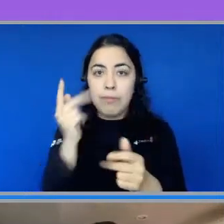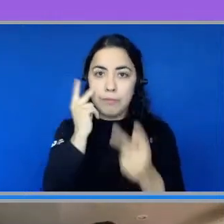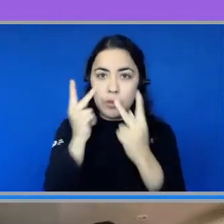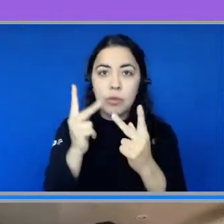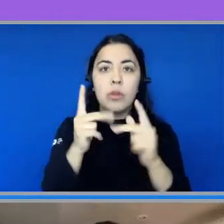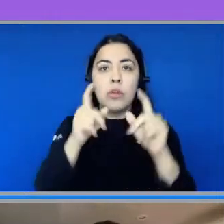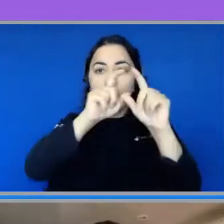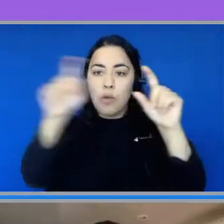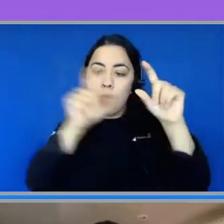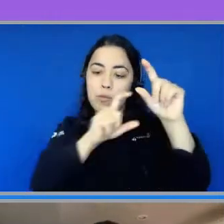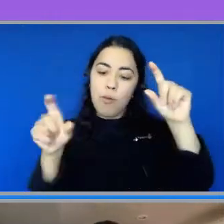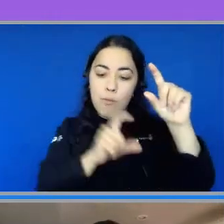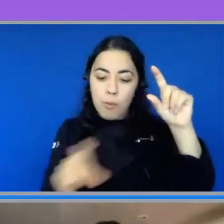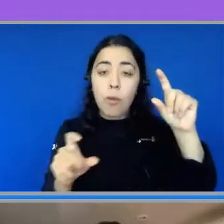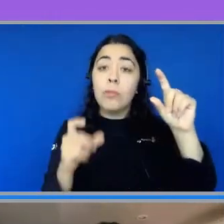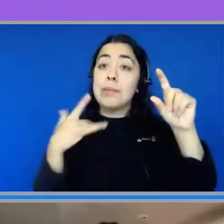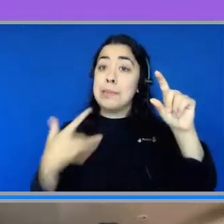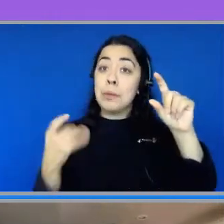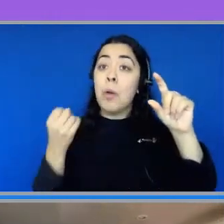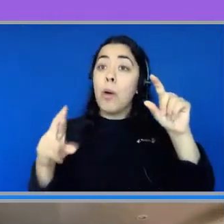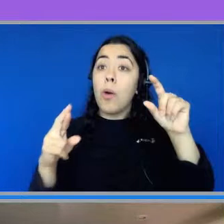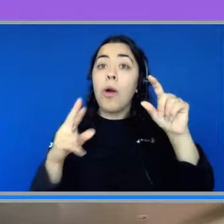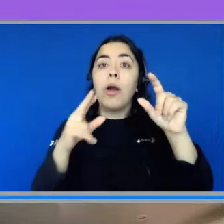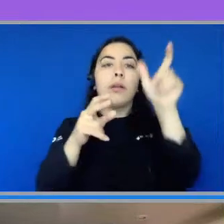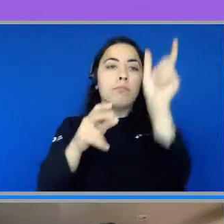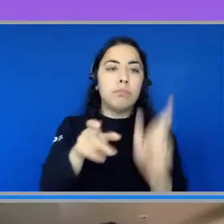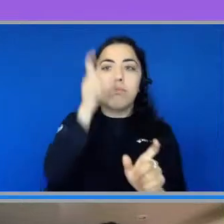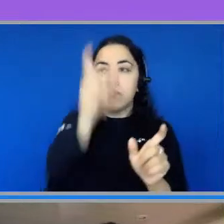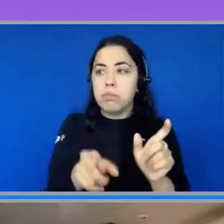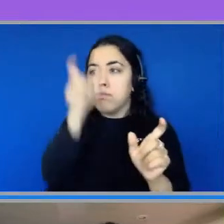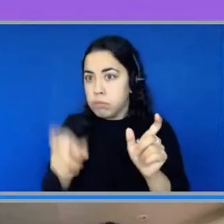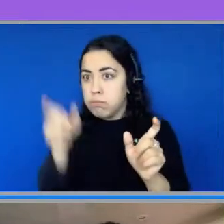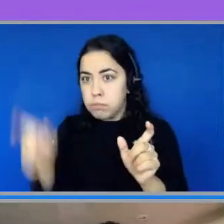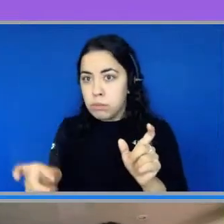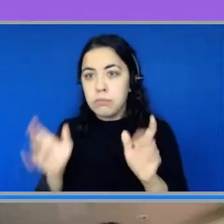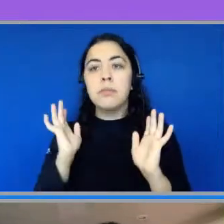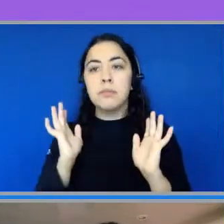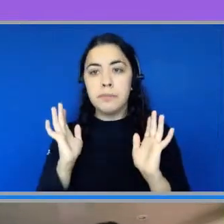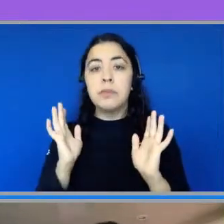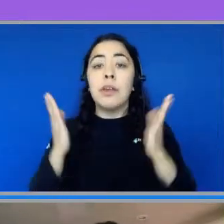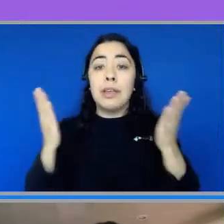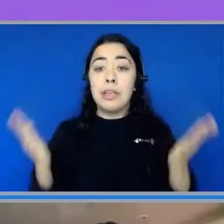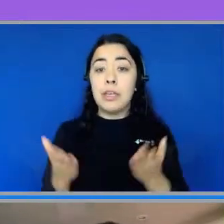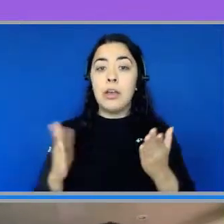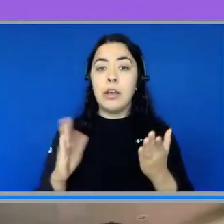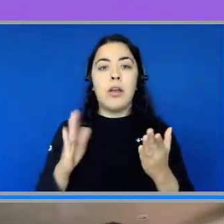by row or by column. So in this